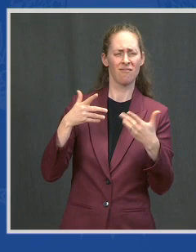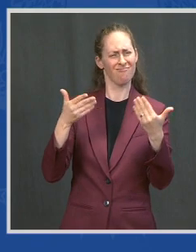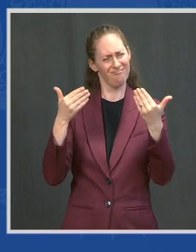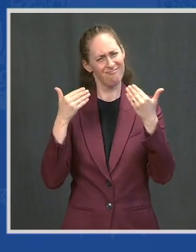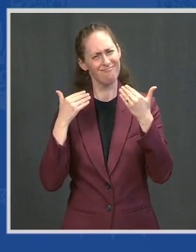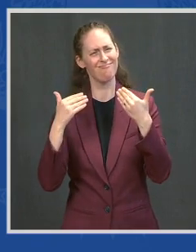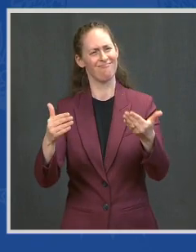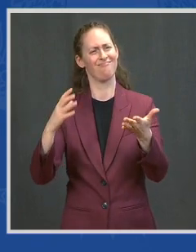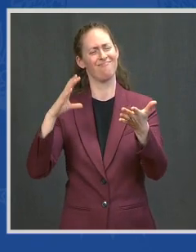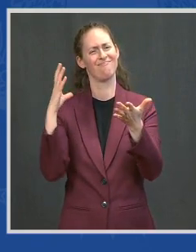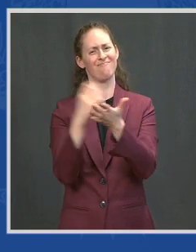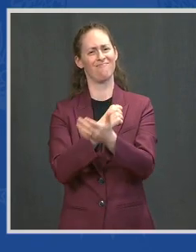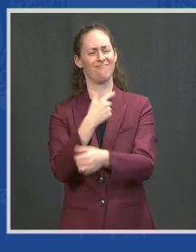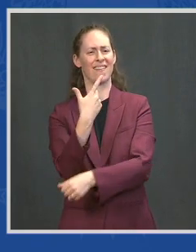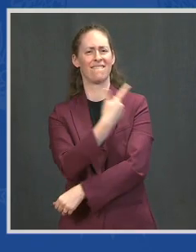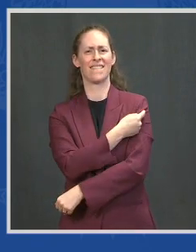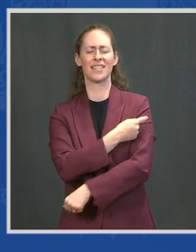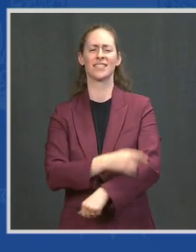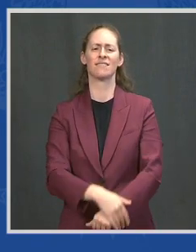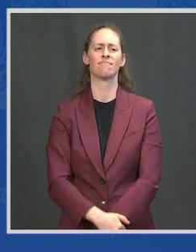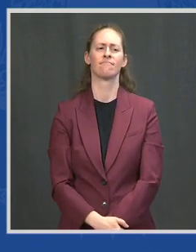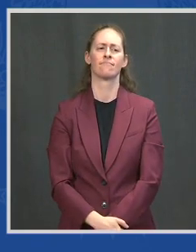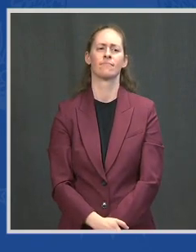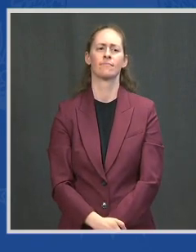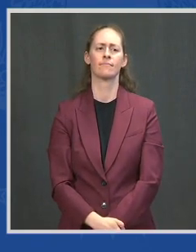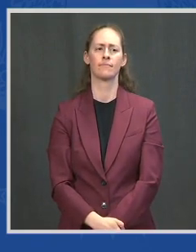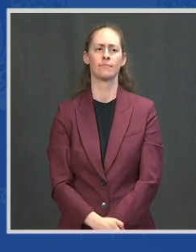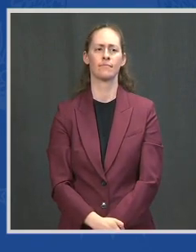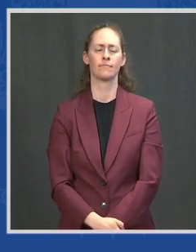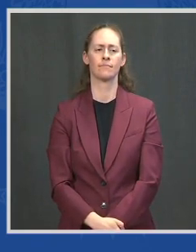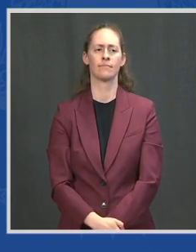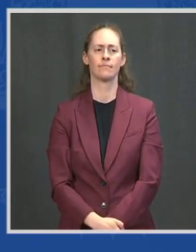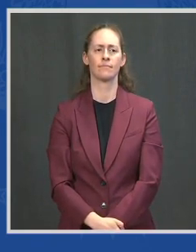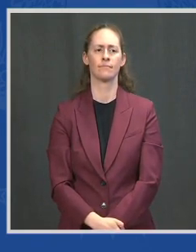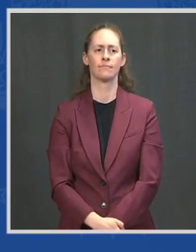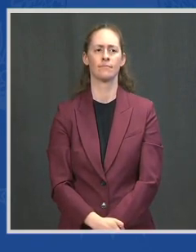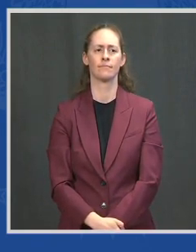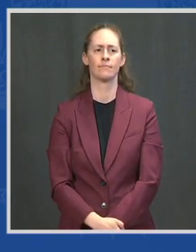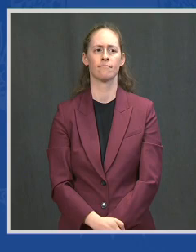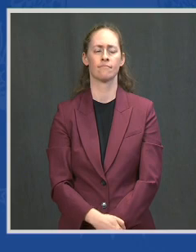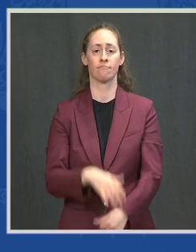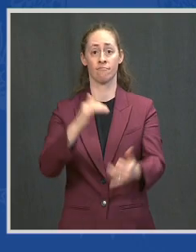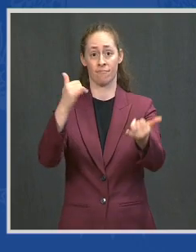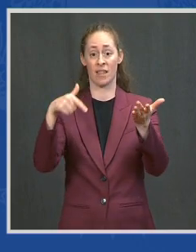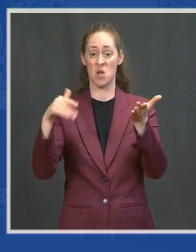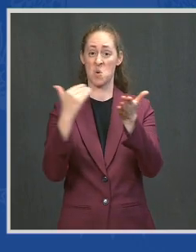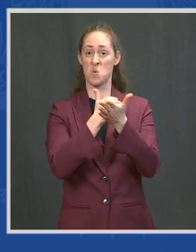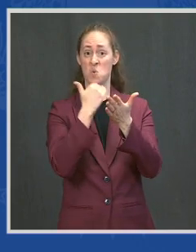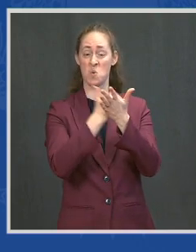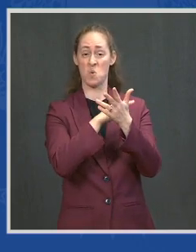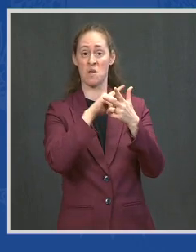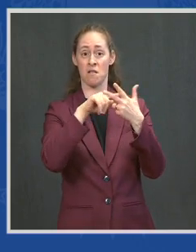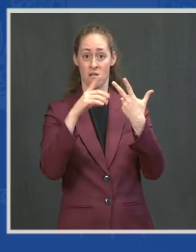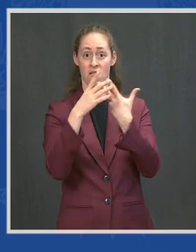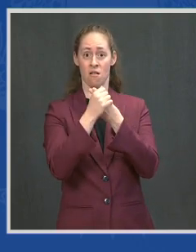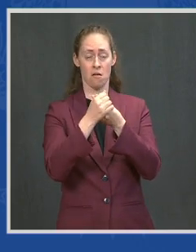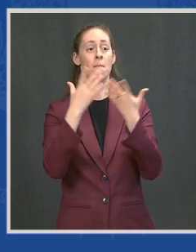As we turn to this new phase, we're also setting a new goal. Two months from today, two months from today